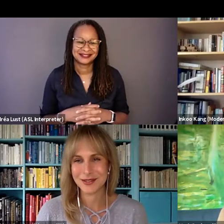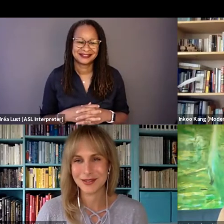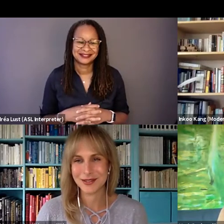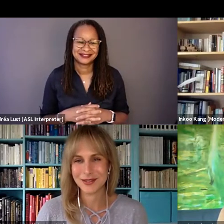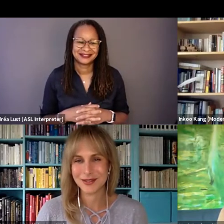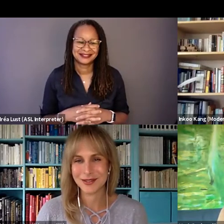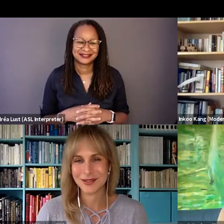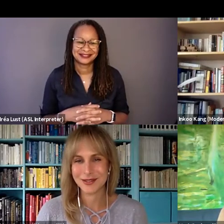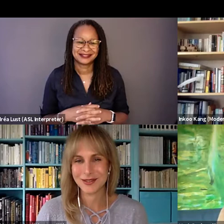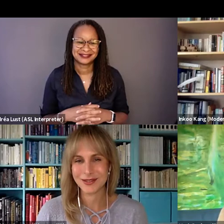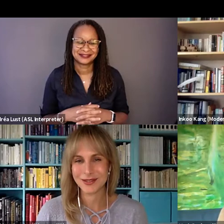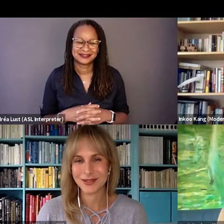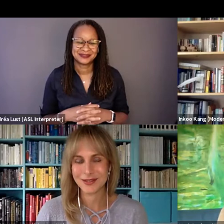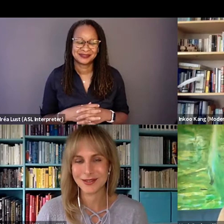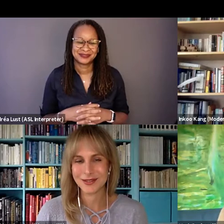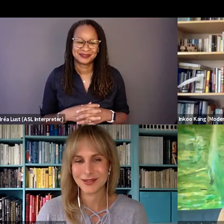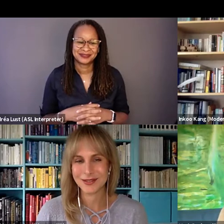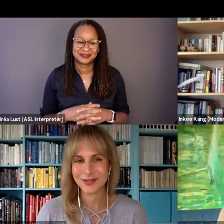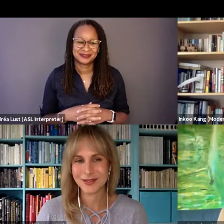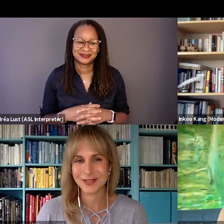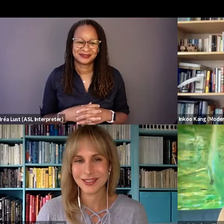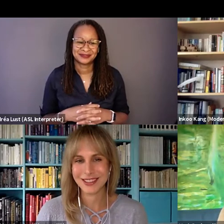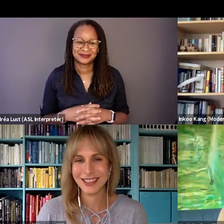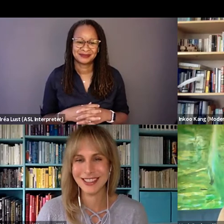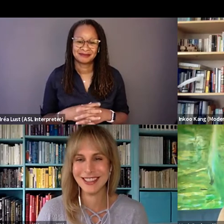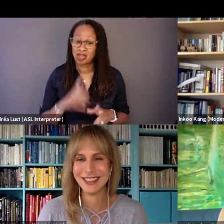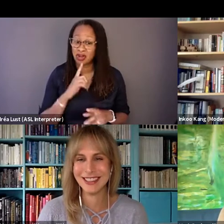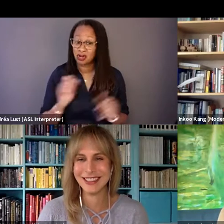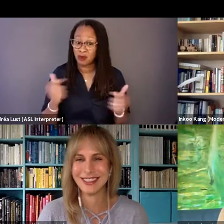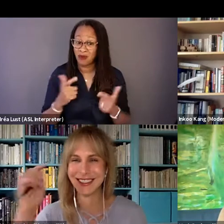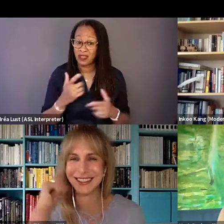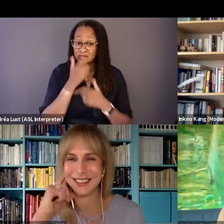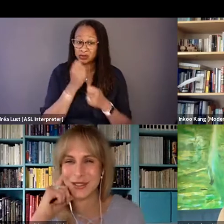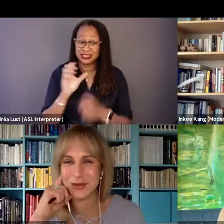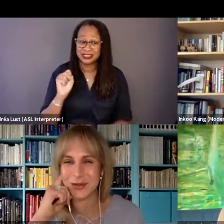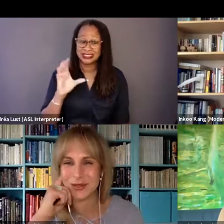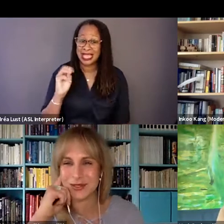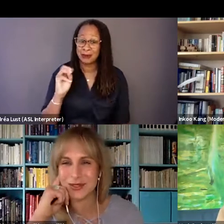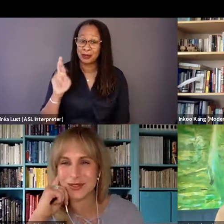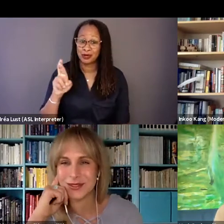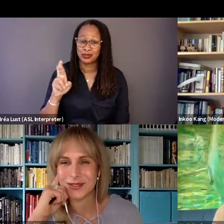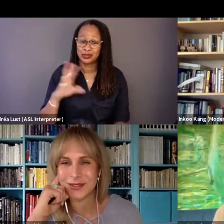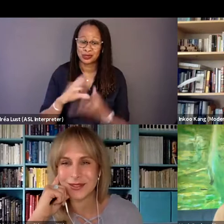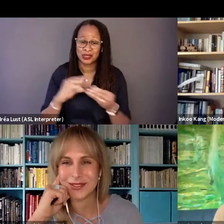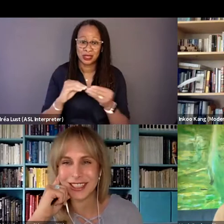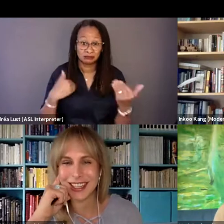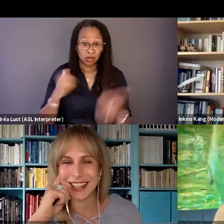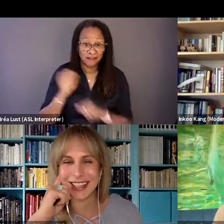Are you guys sort of interested in scammer stories? Like in general? Why, you got a pitch for us?